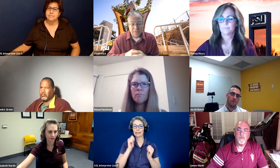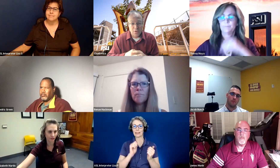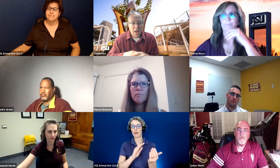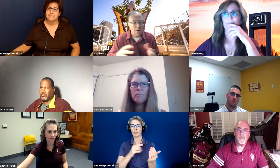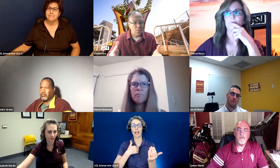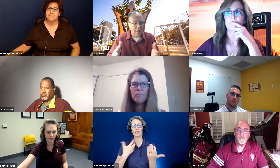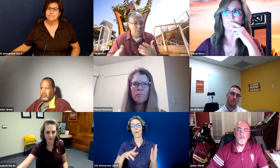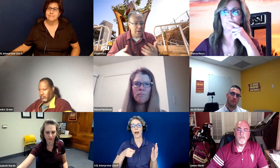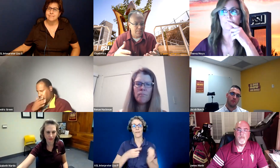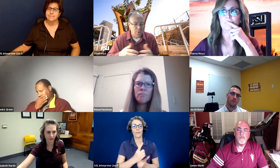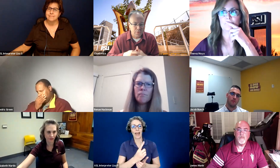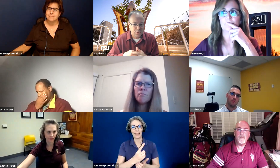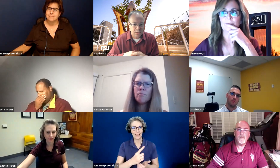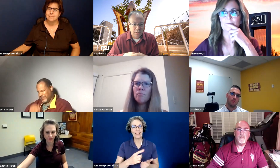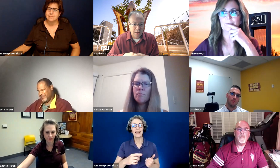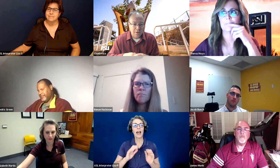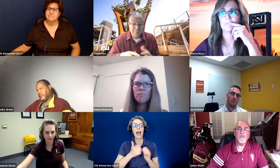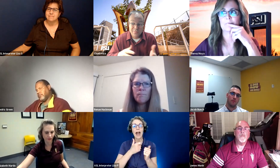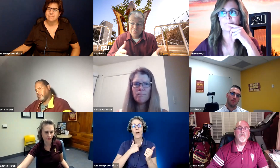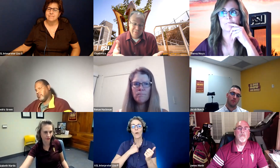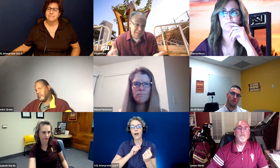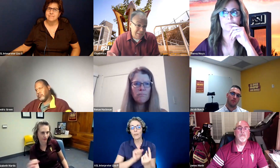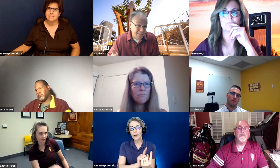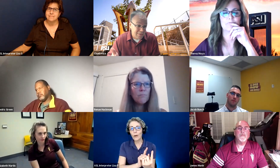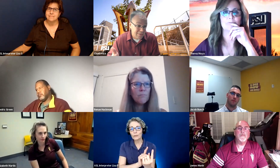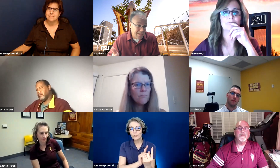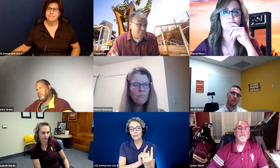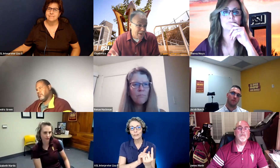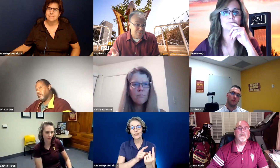And so how would I approach giving information